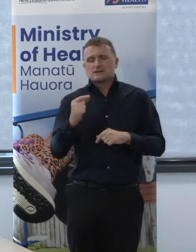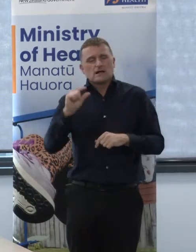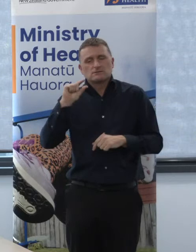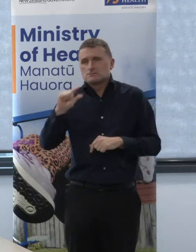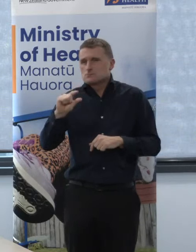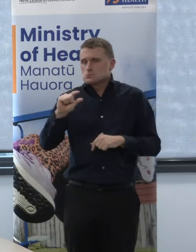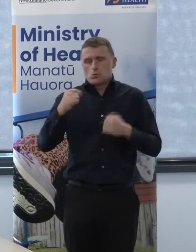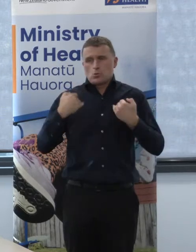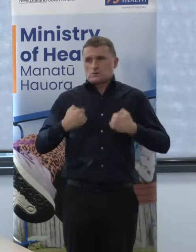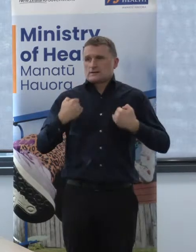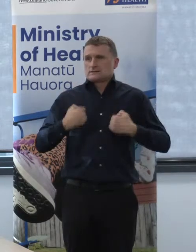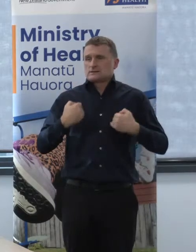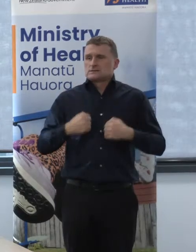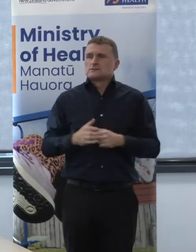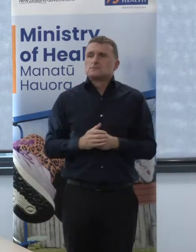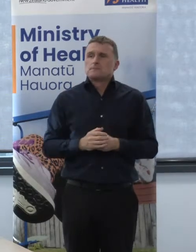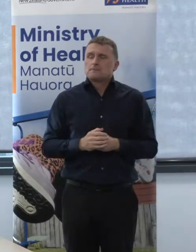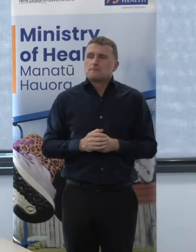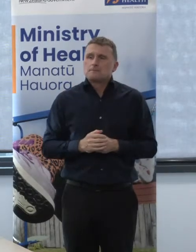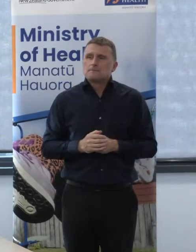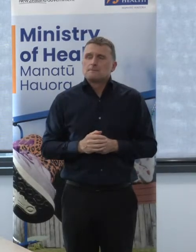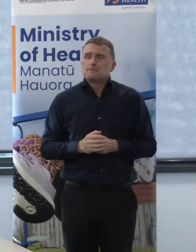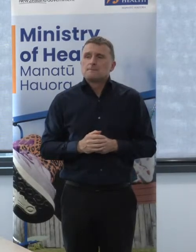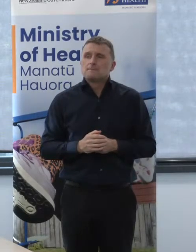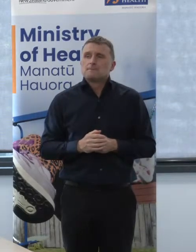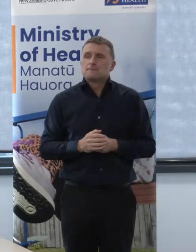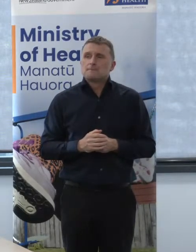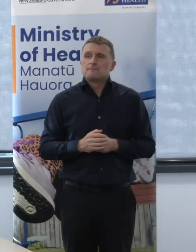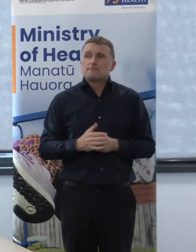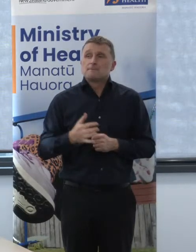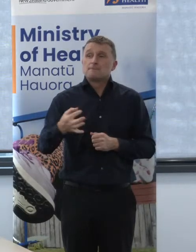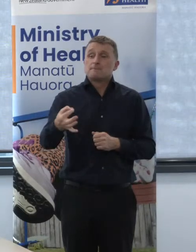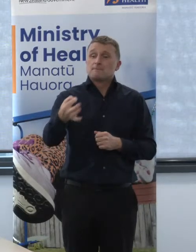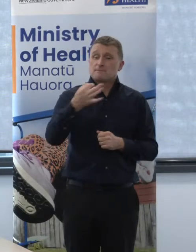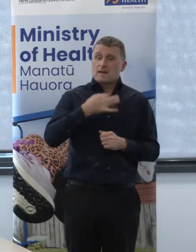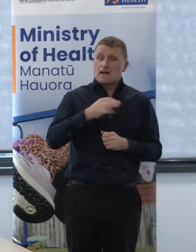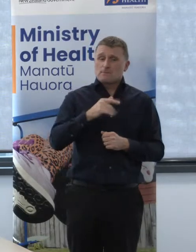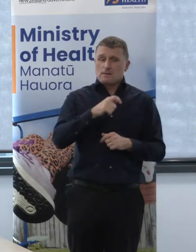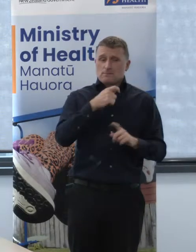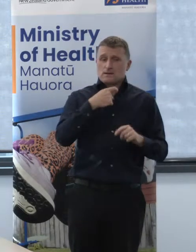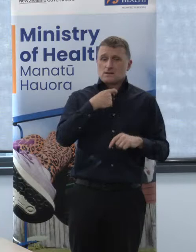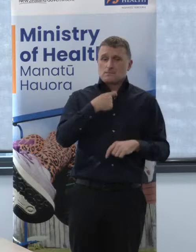a lot of people with relatively